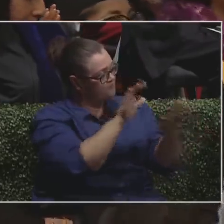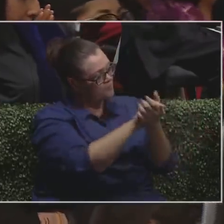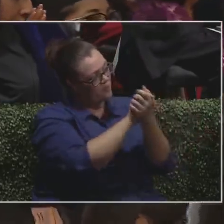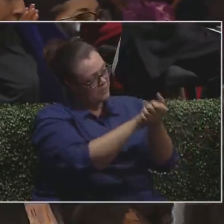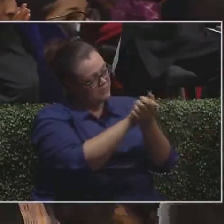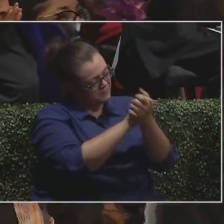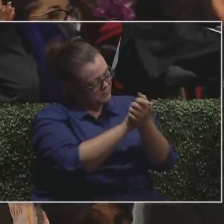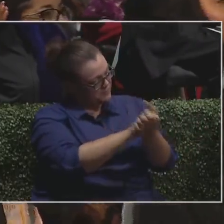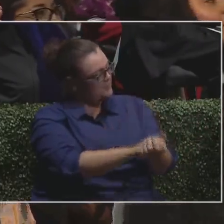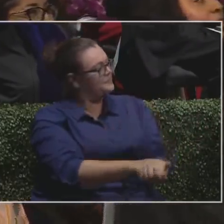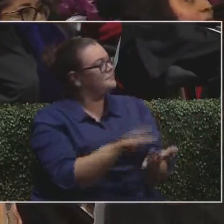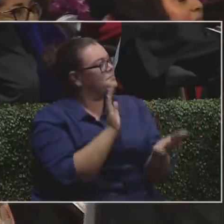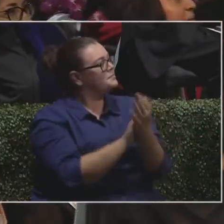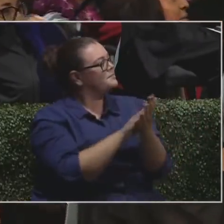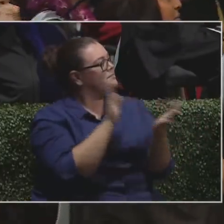RIGHTS, PRIVILEGES AND HONORS PERTAINING THERETO.